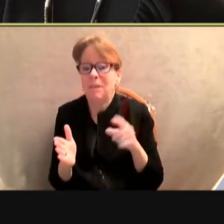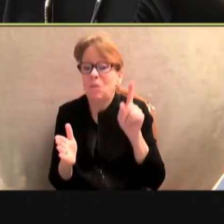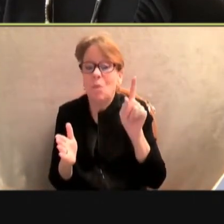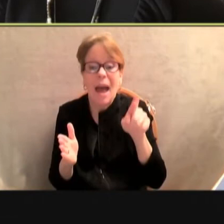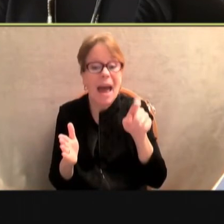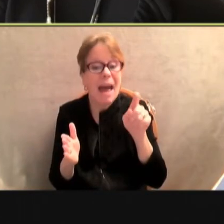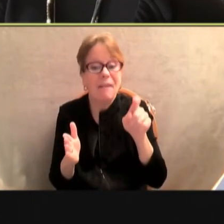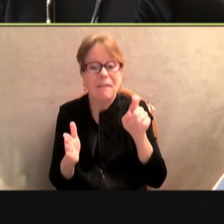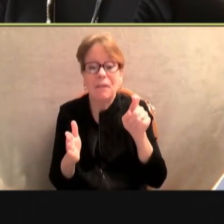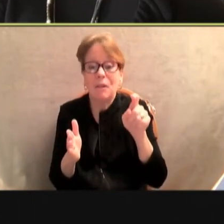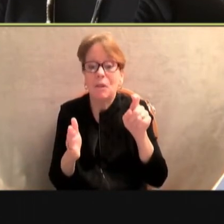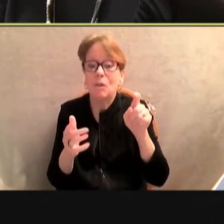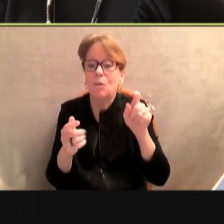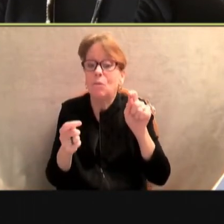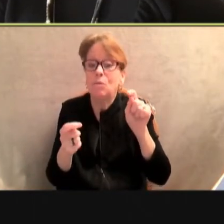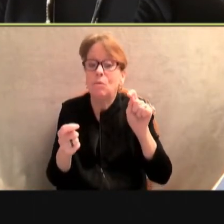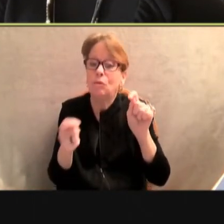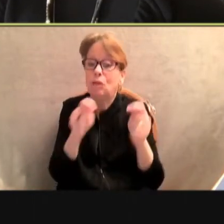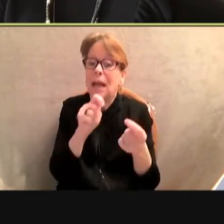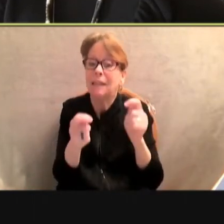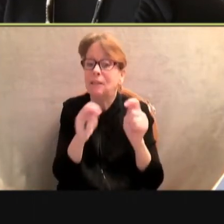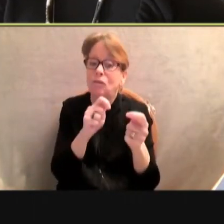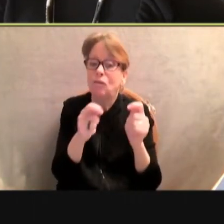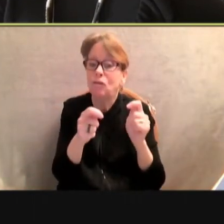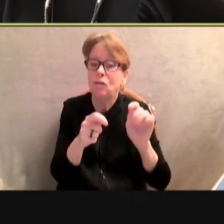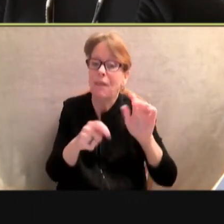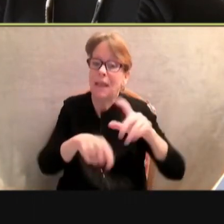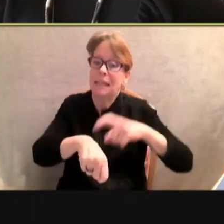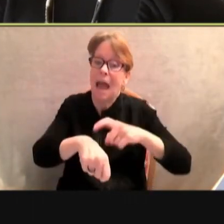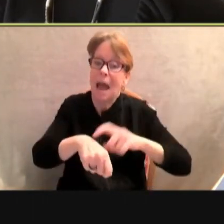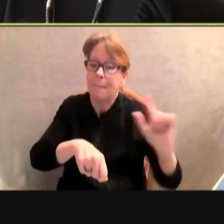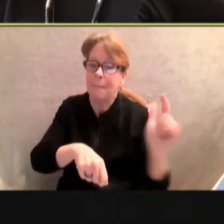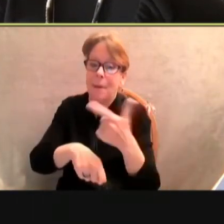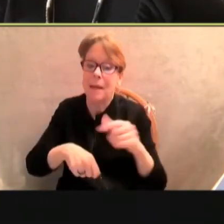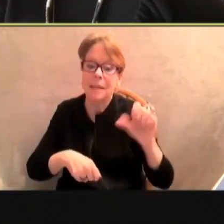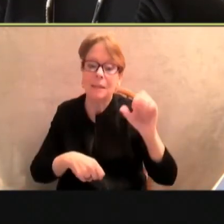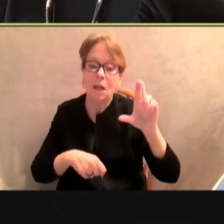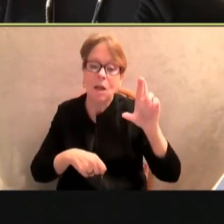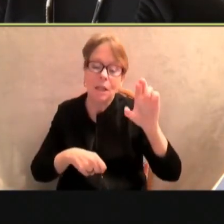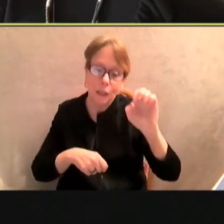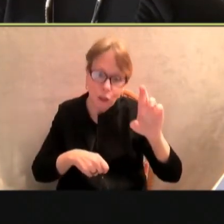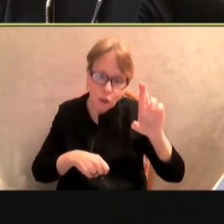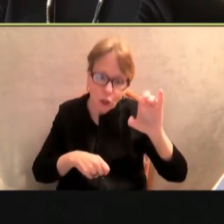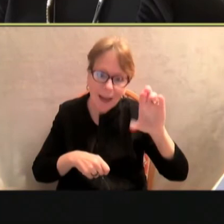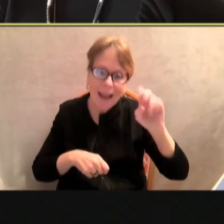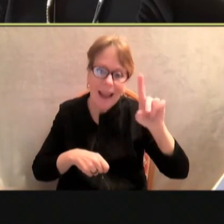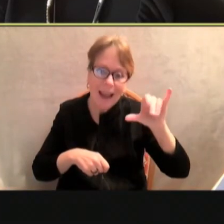circadian rhythm disorder, sleep apnea, things that may make it difficult for people to wake